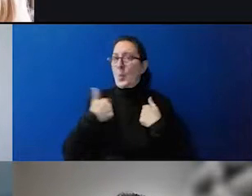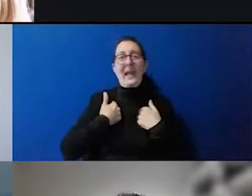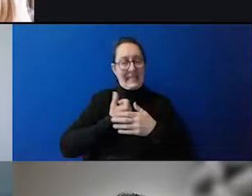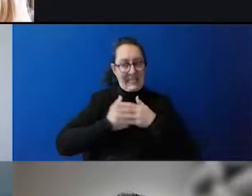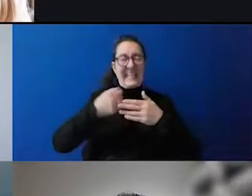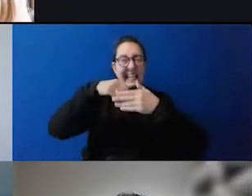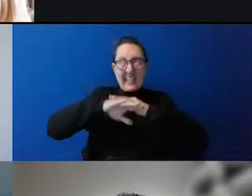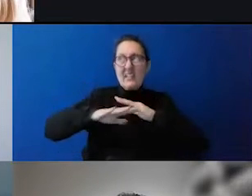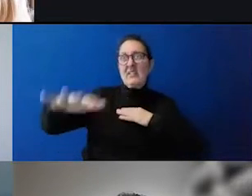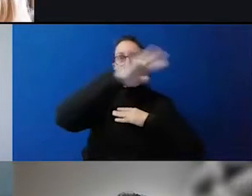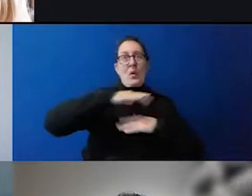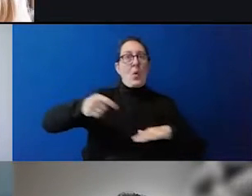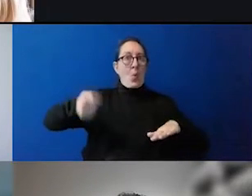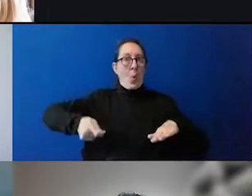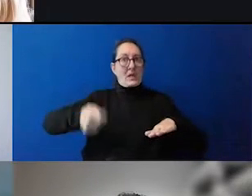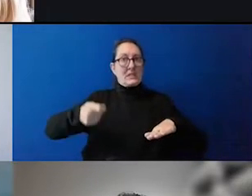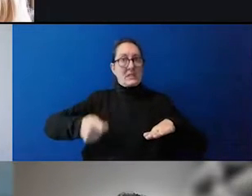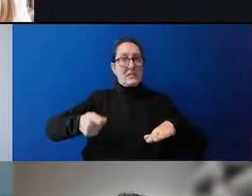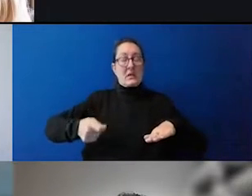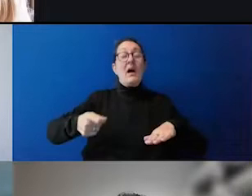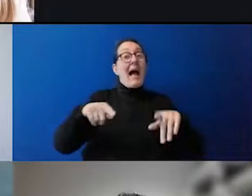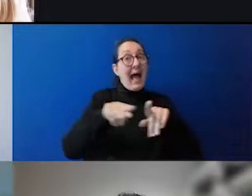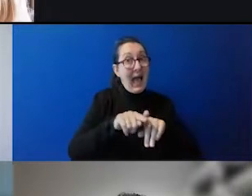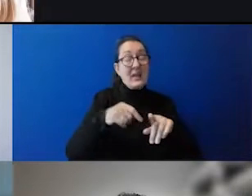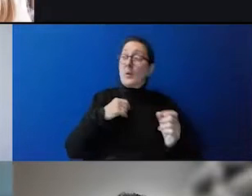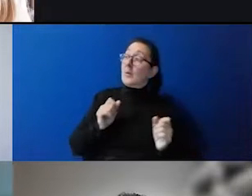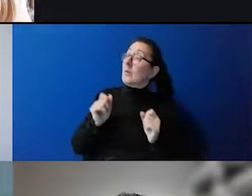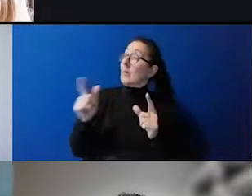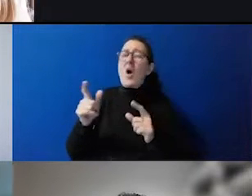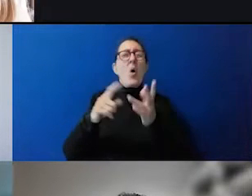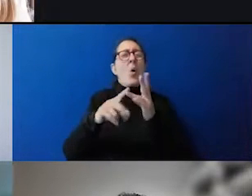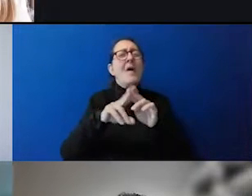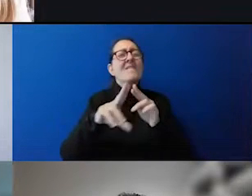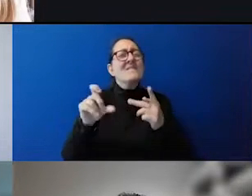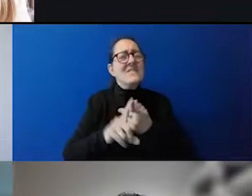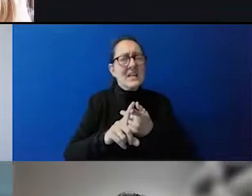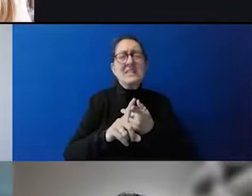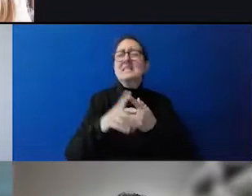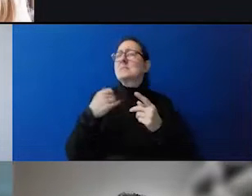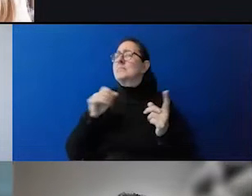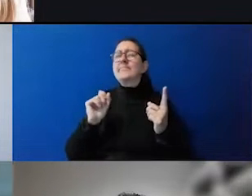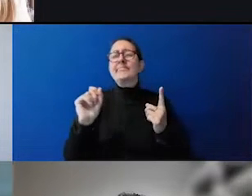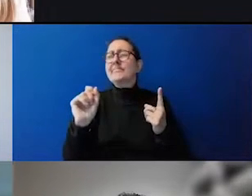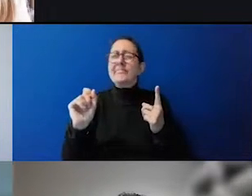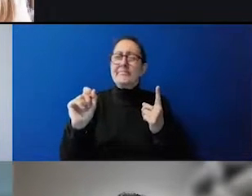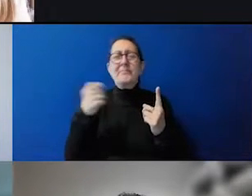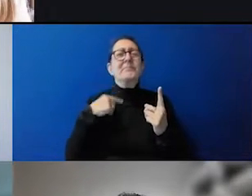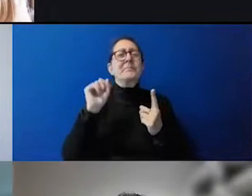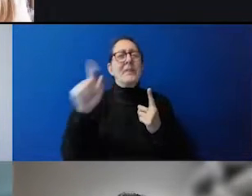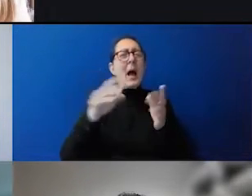and goes out to places other than offices so um Outreach Services in migrant Resource Centers